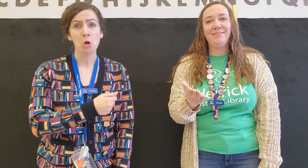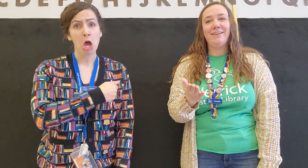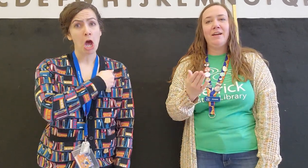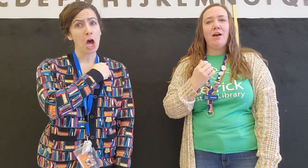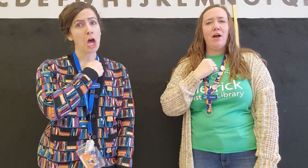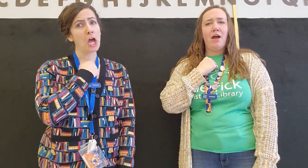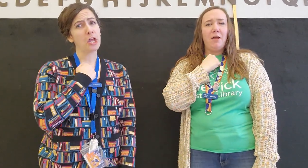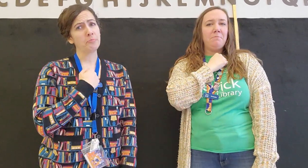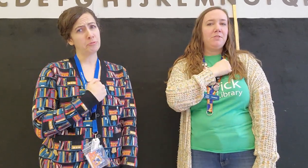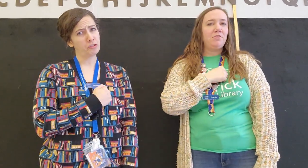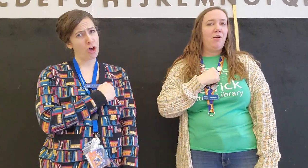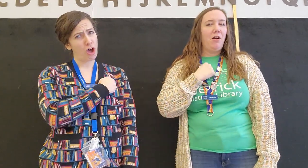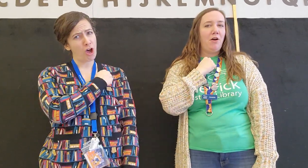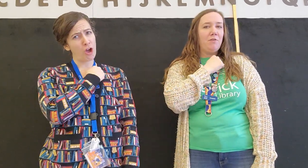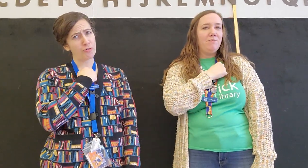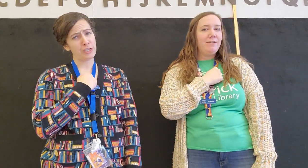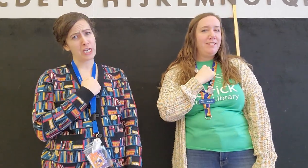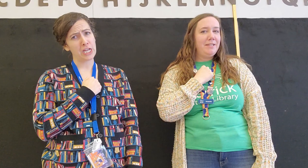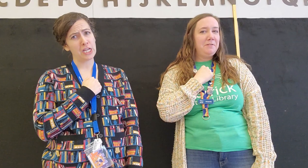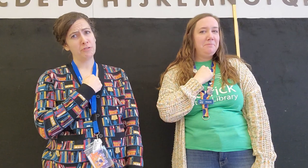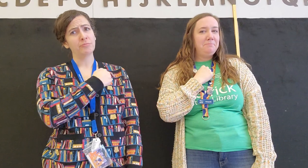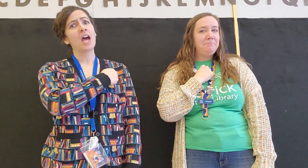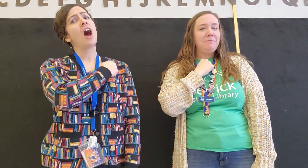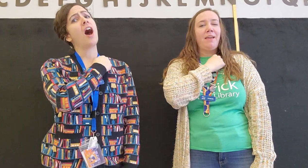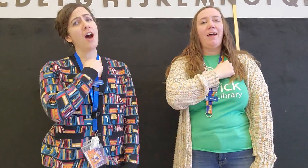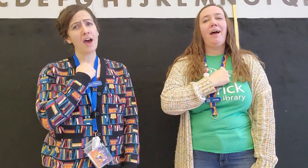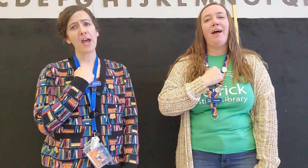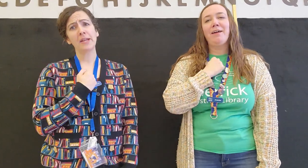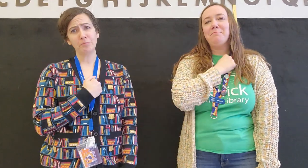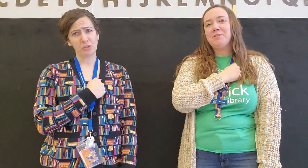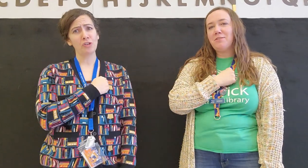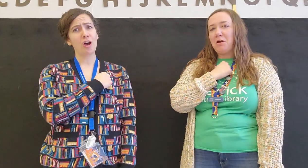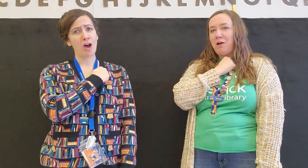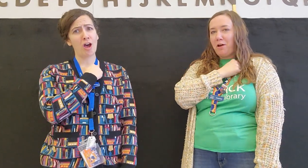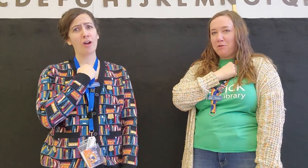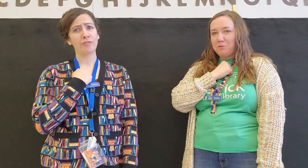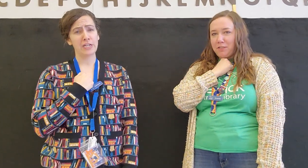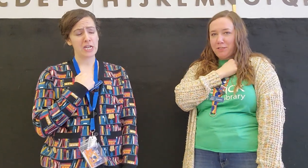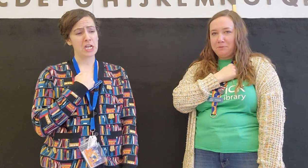I'm sorry, I'm sorry.